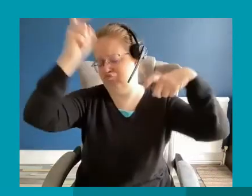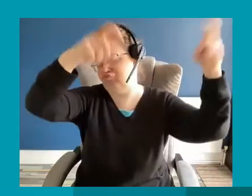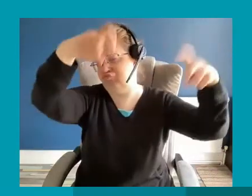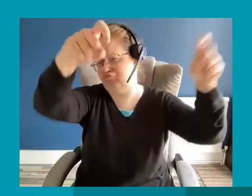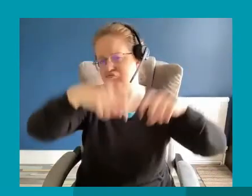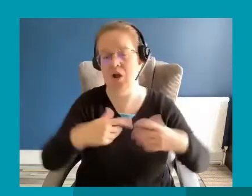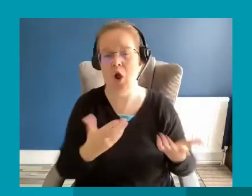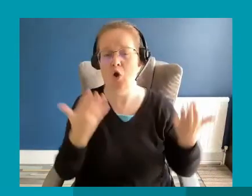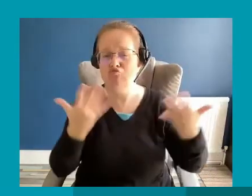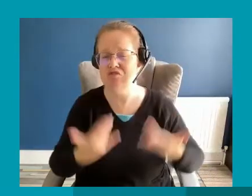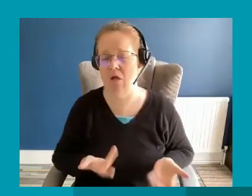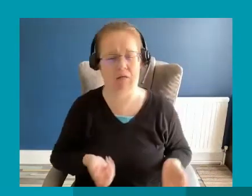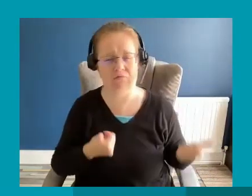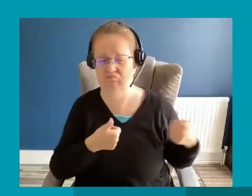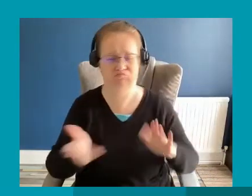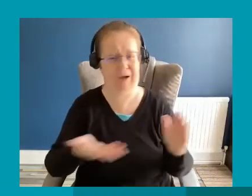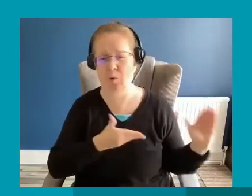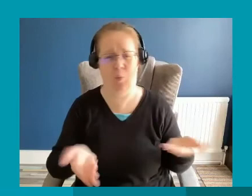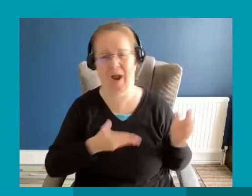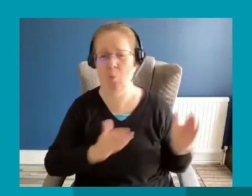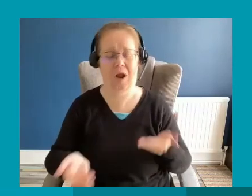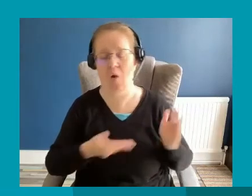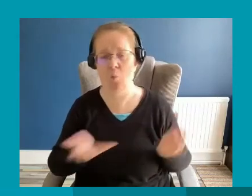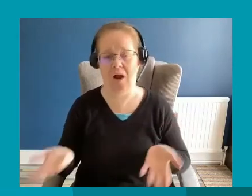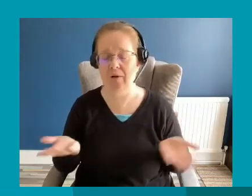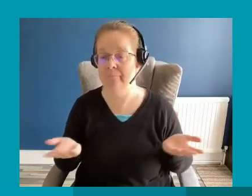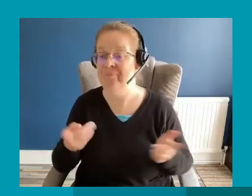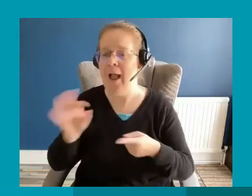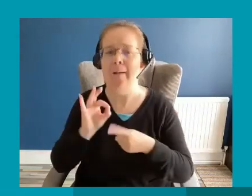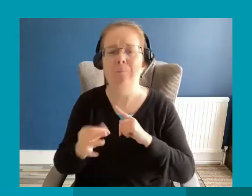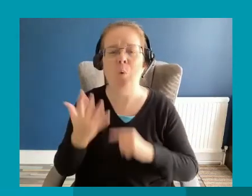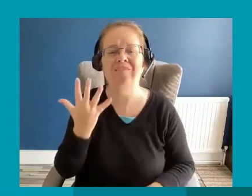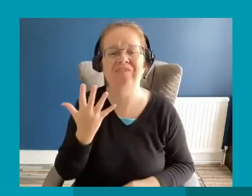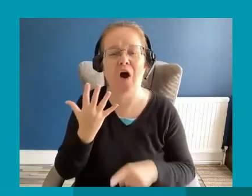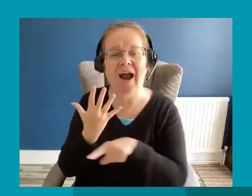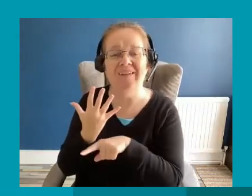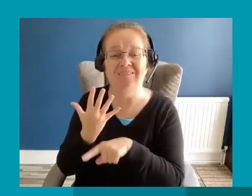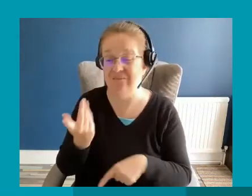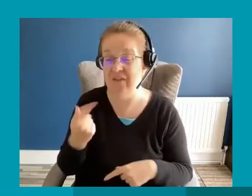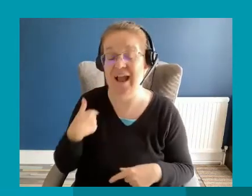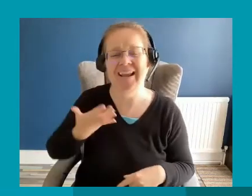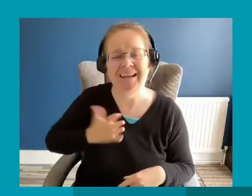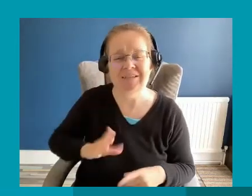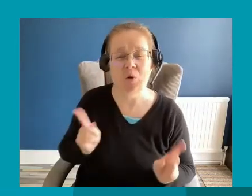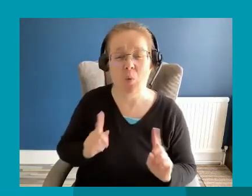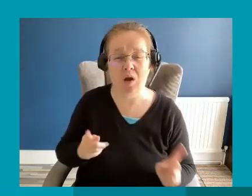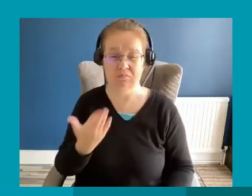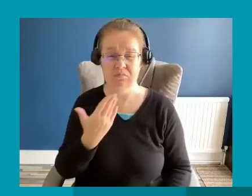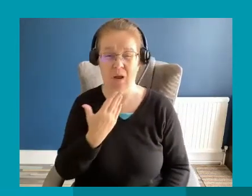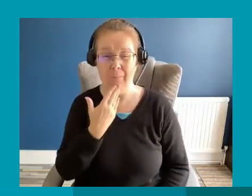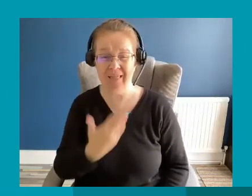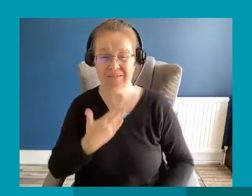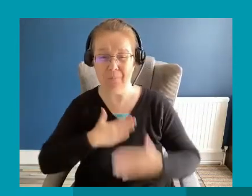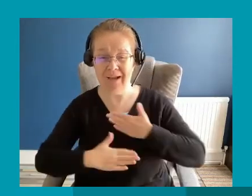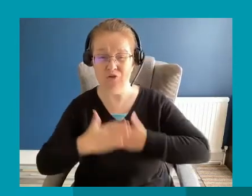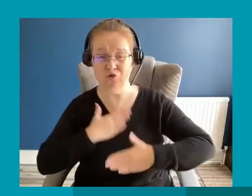listen, this is what I need. Just be patient. Asked me reached out 'cause I'm cool with it. Maybe you might learn something